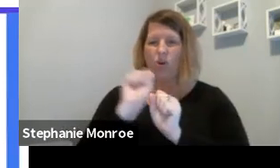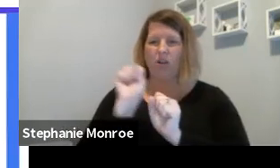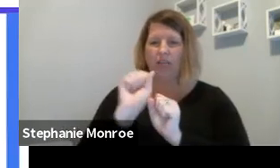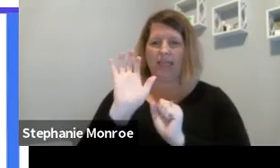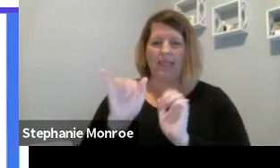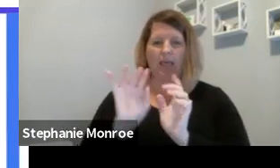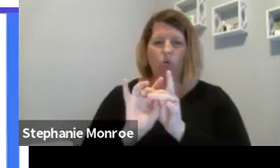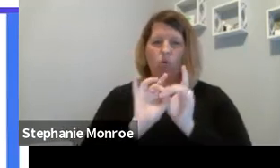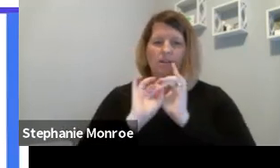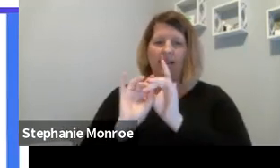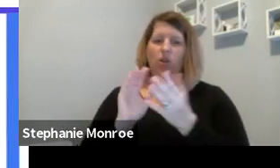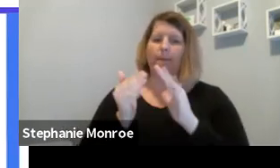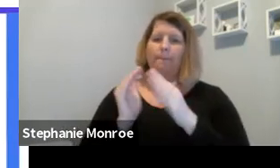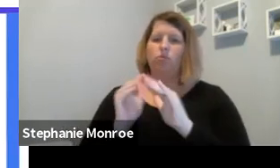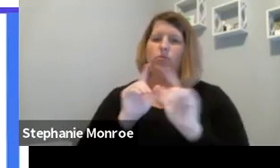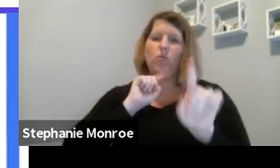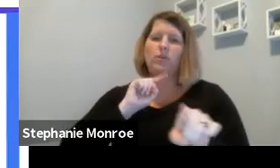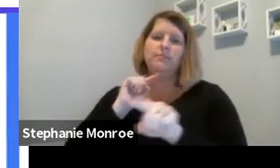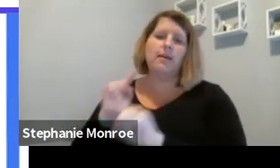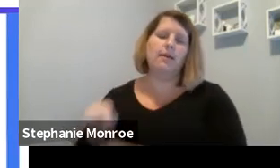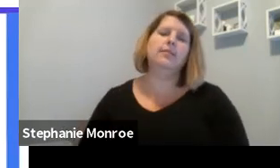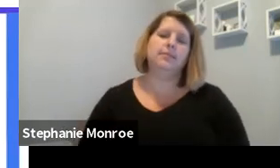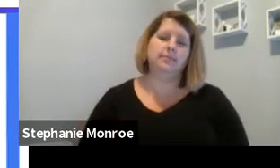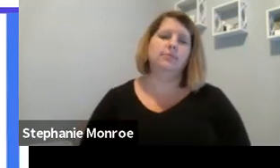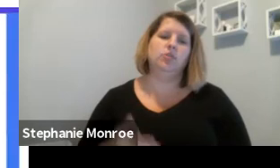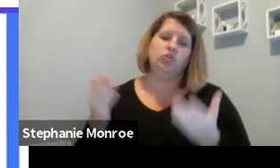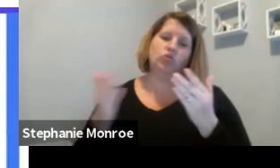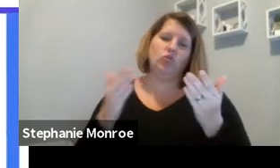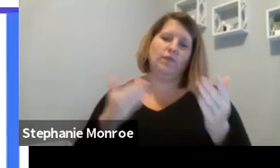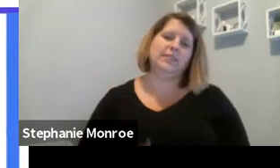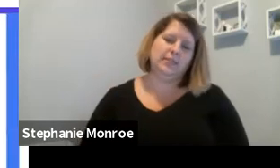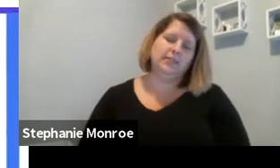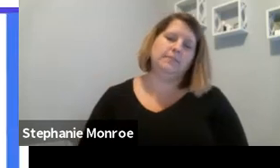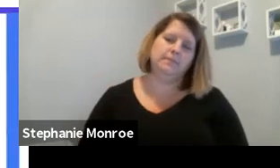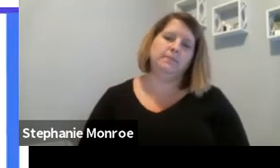community services and responses to victims.